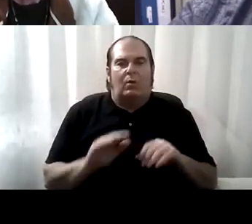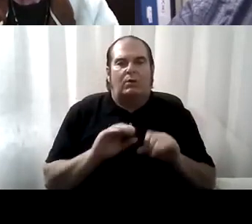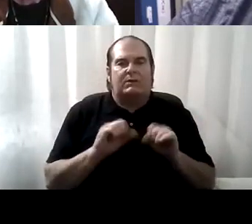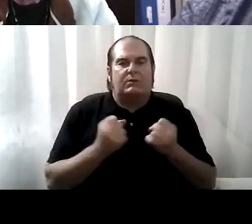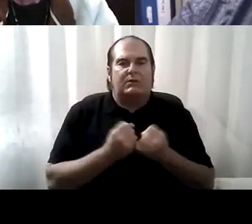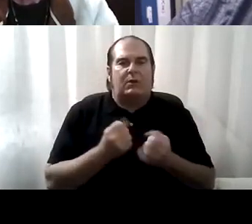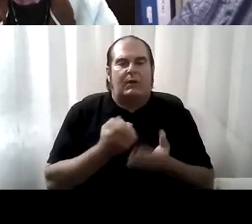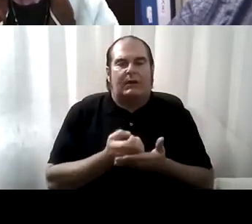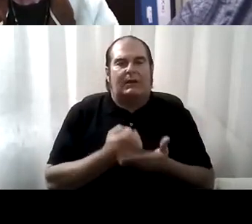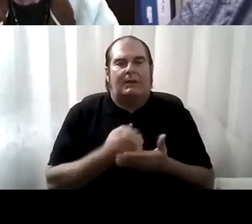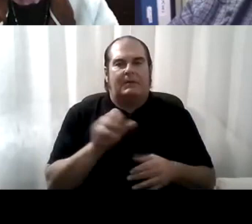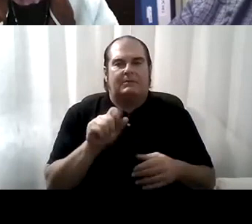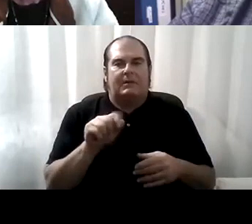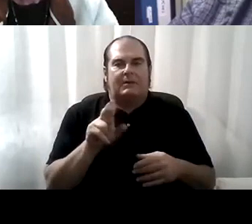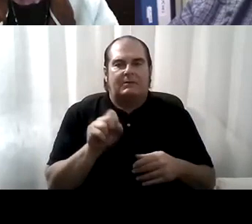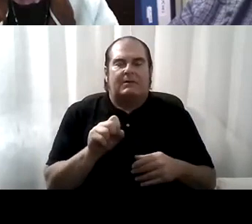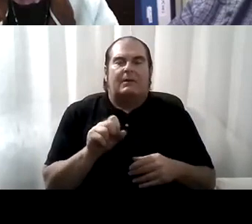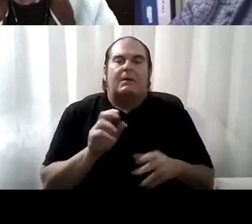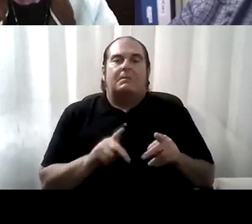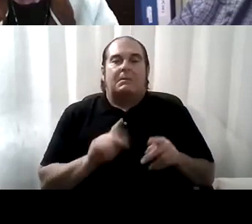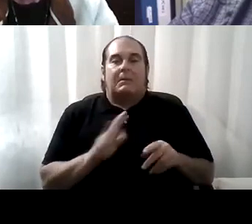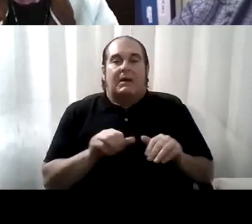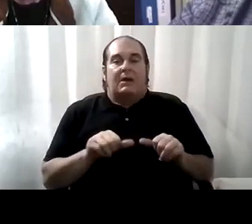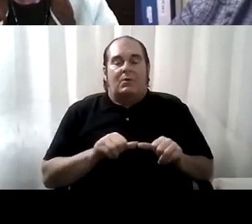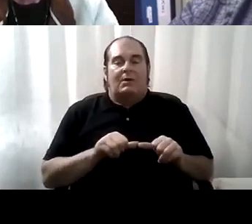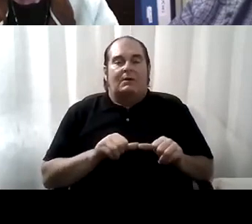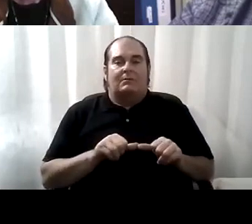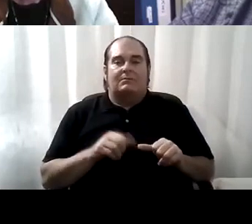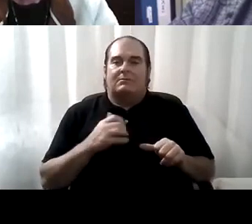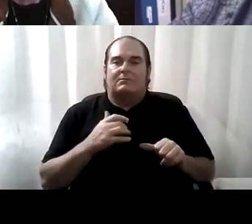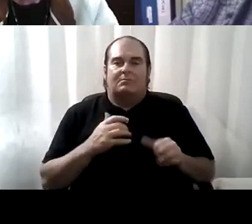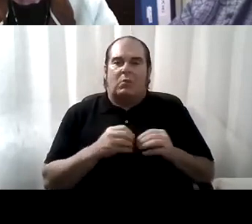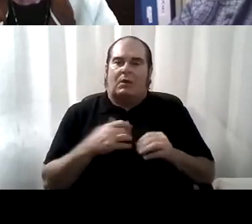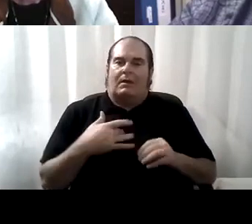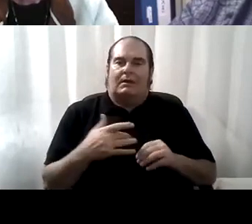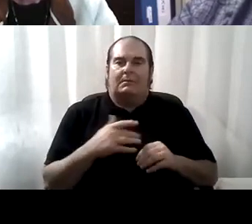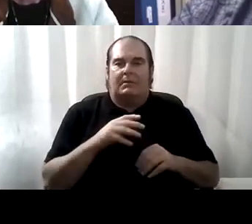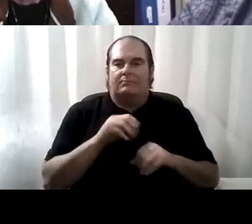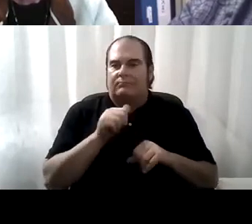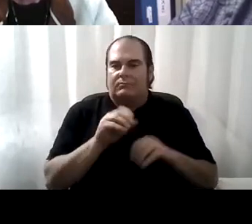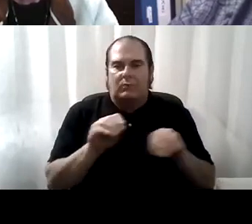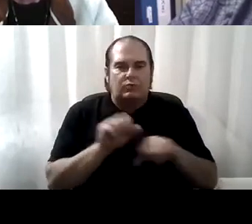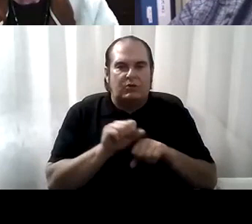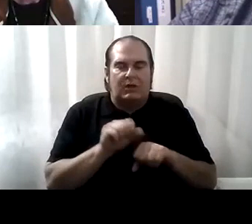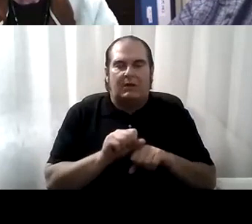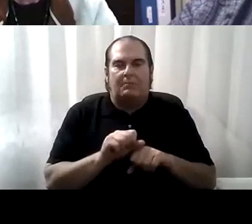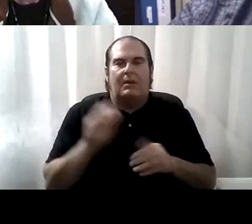Folks in our area are more likely to be unemployed, less likely to have post secondary education,